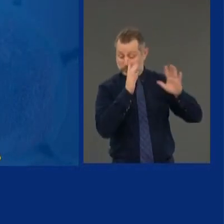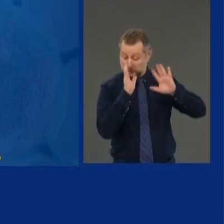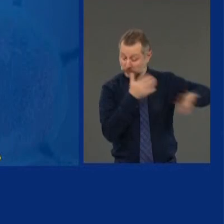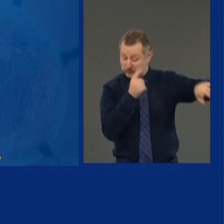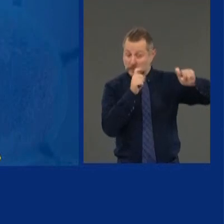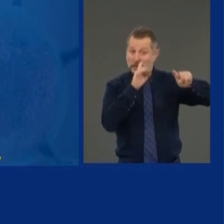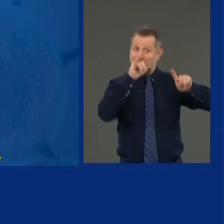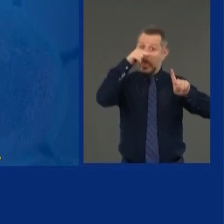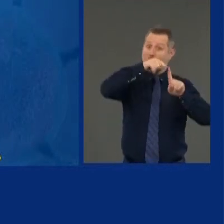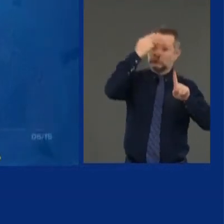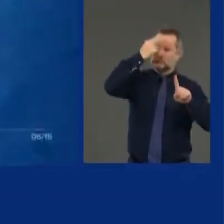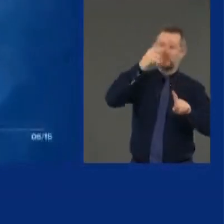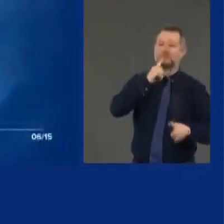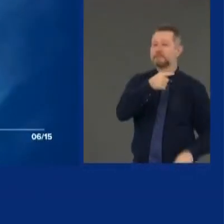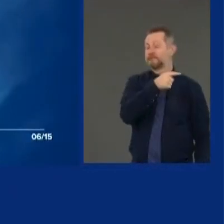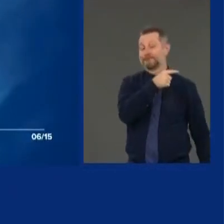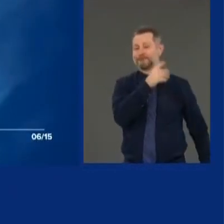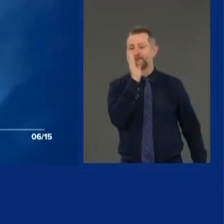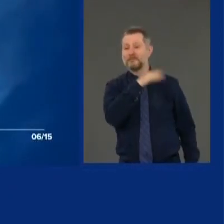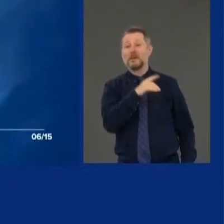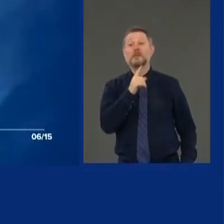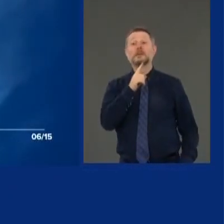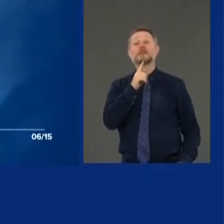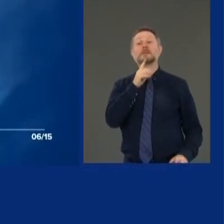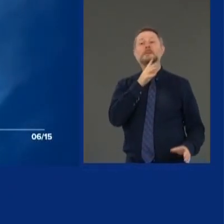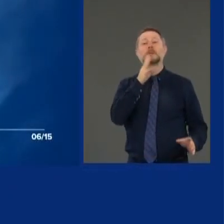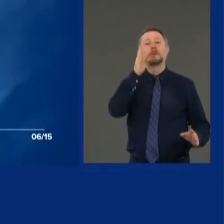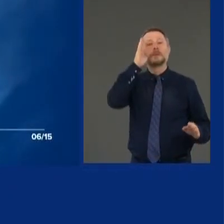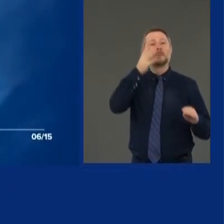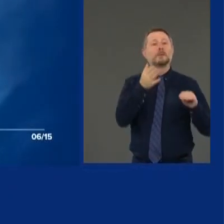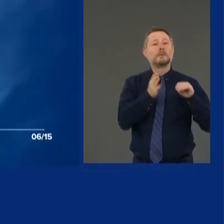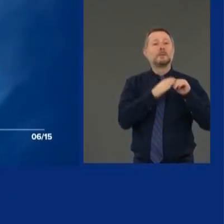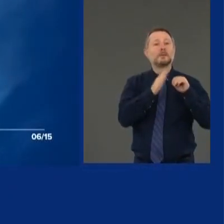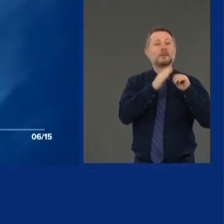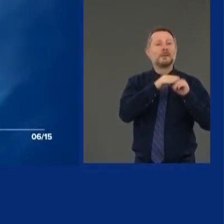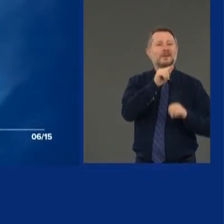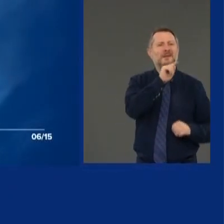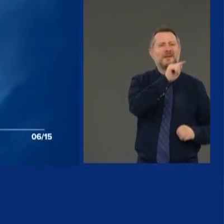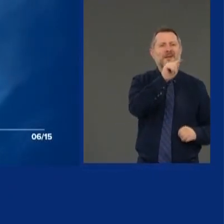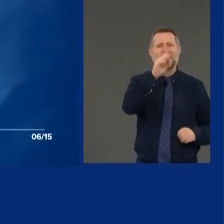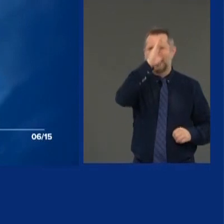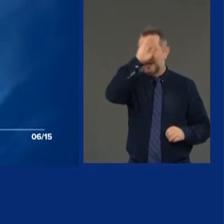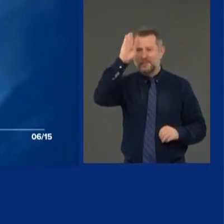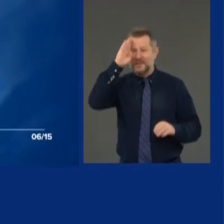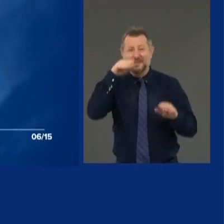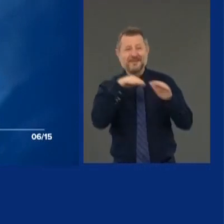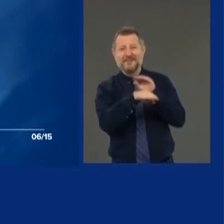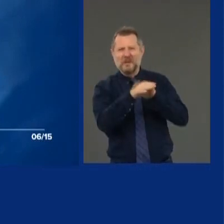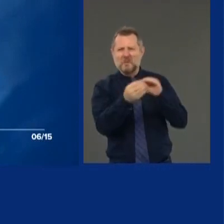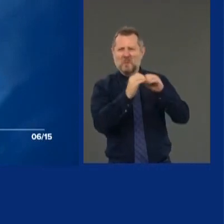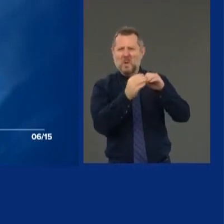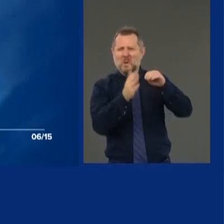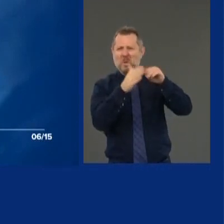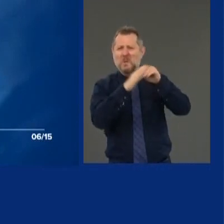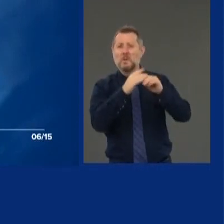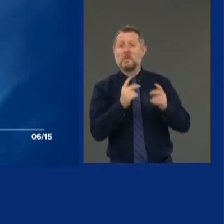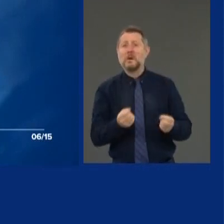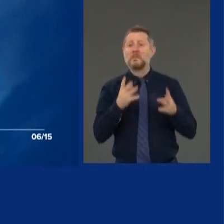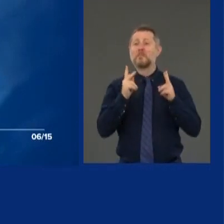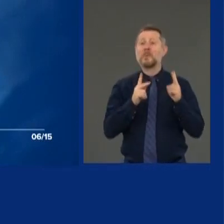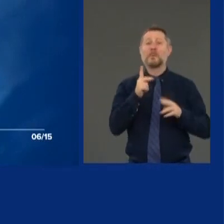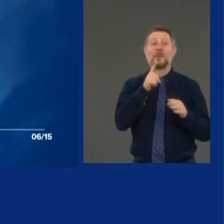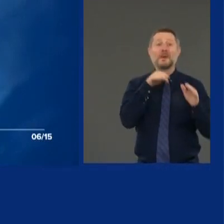FORGET THE TESTING.